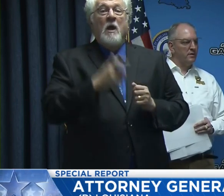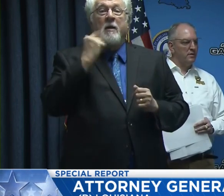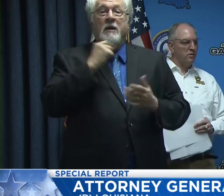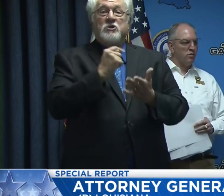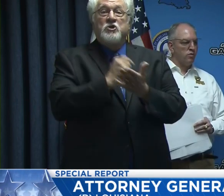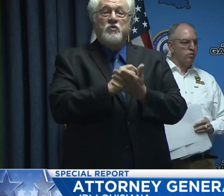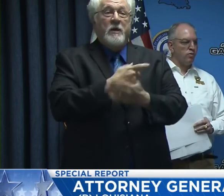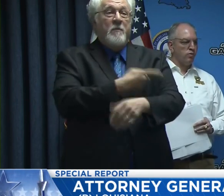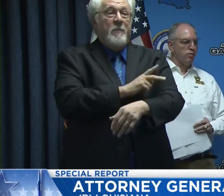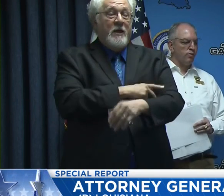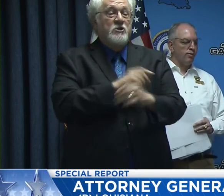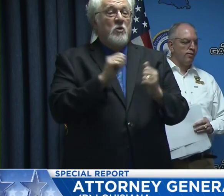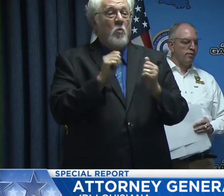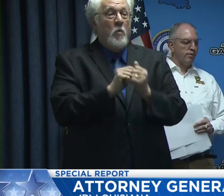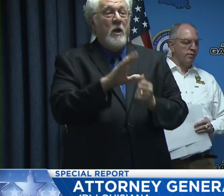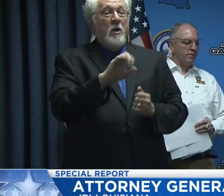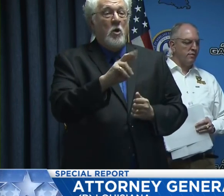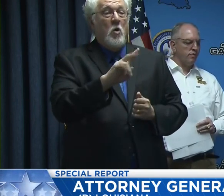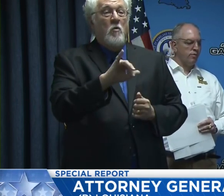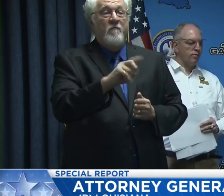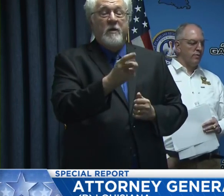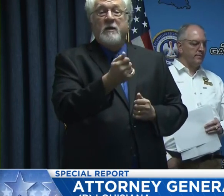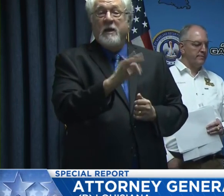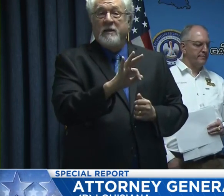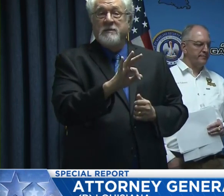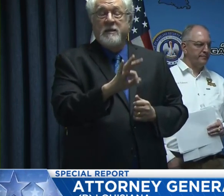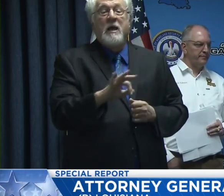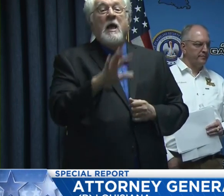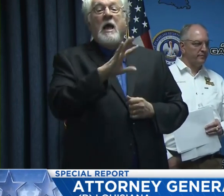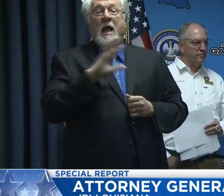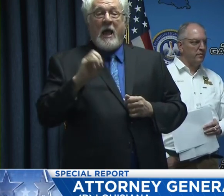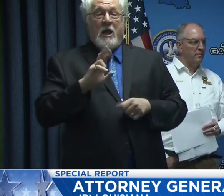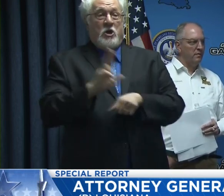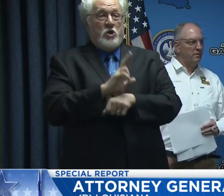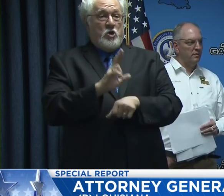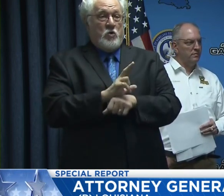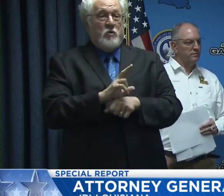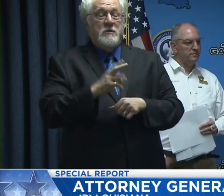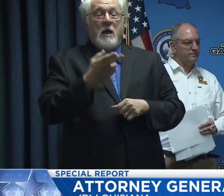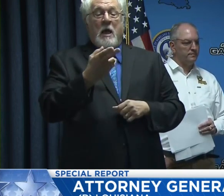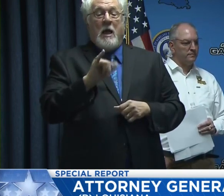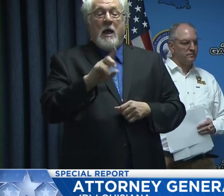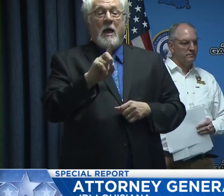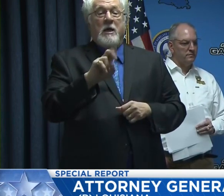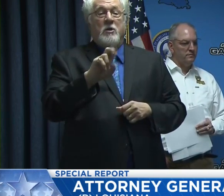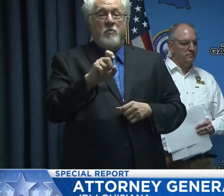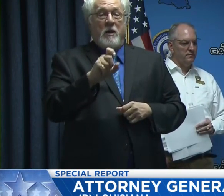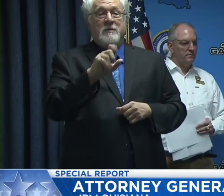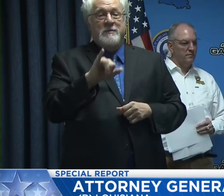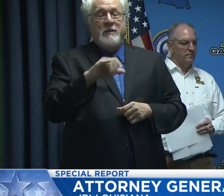TODAY THE GOVERNOR AND I ARE ACTUALLY MAKING THIS ANNOUNCEMENT TOGETHER.